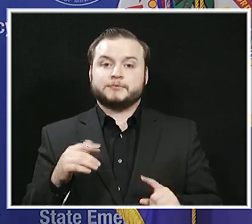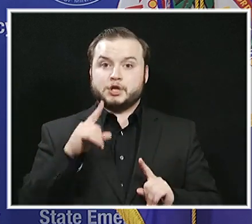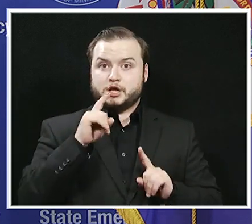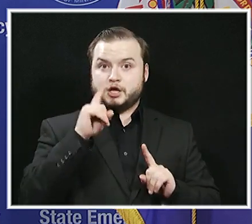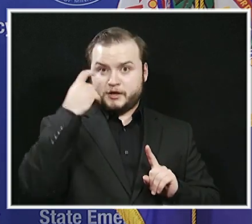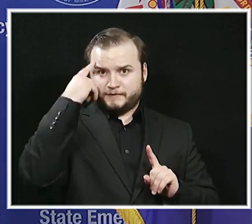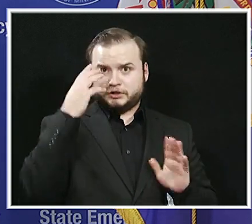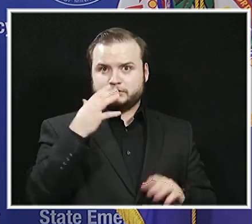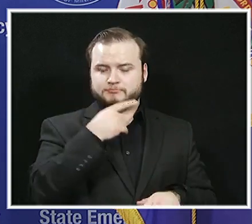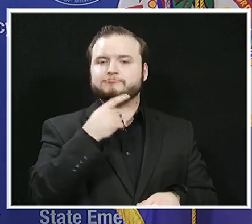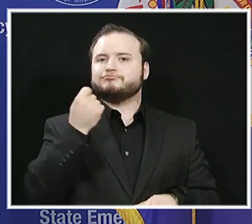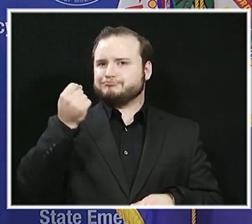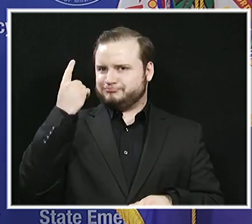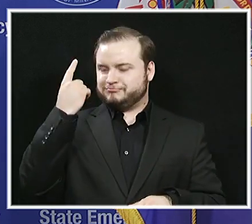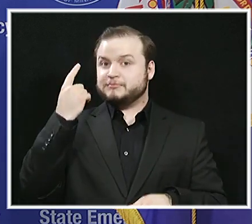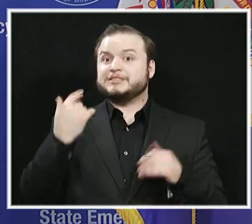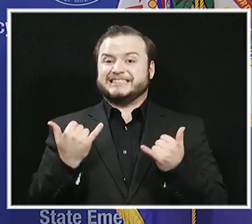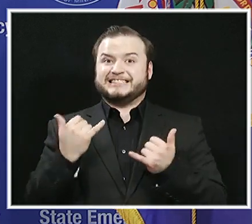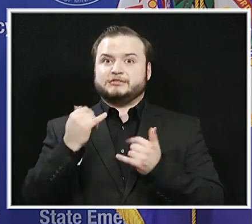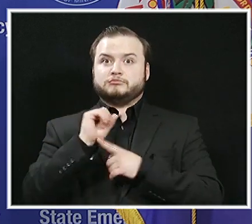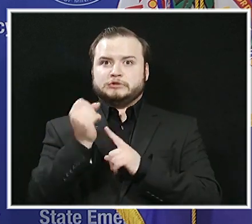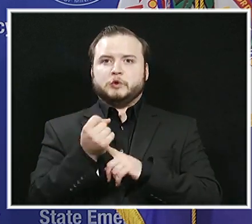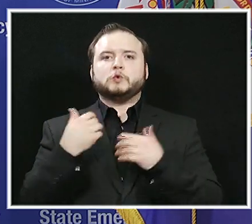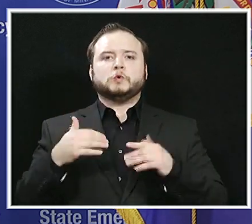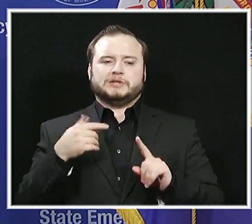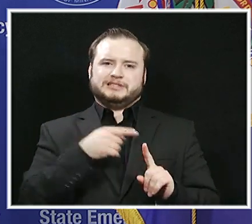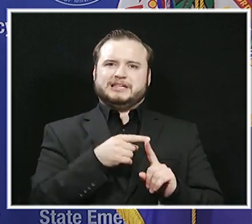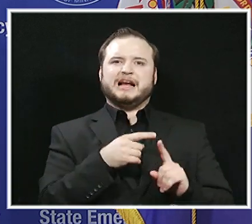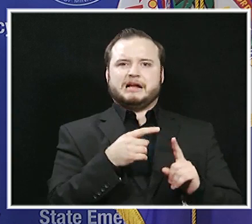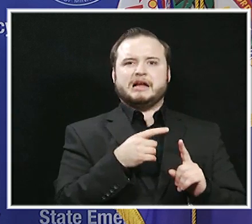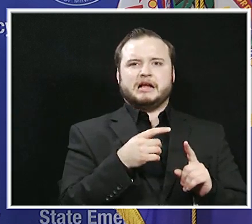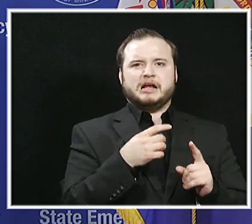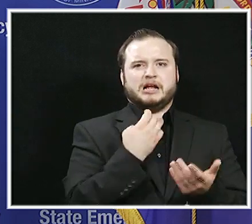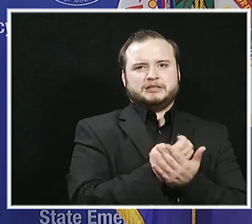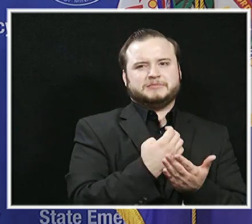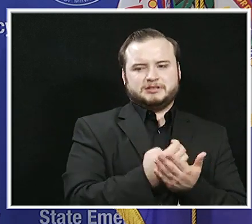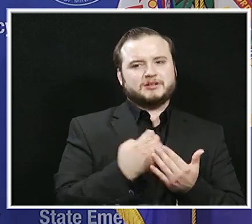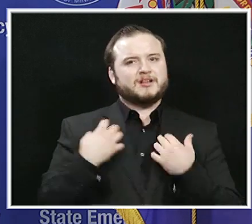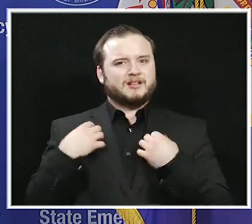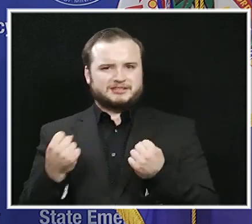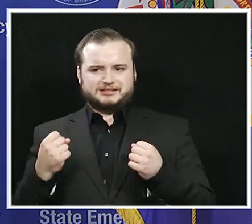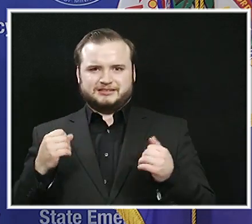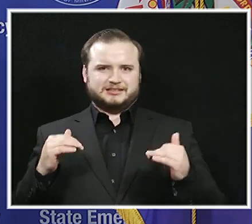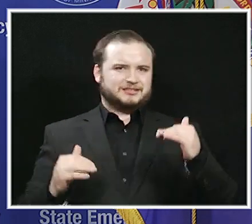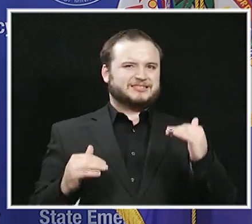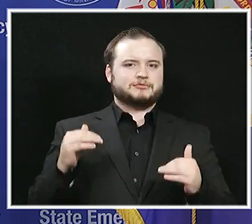staff to talk about how we need to balance the economic element with public health element and today's action shows there's great understanding of the economic